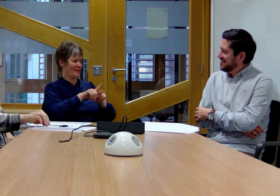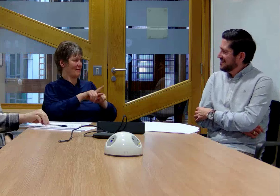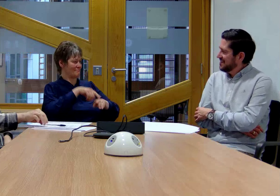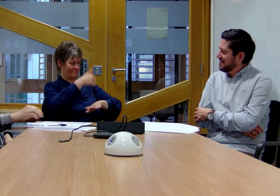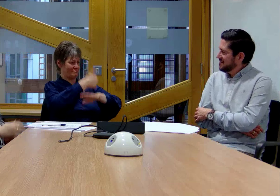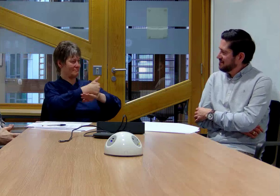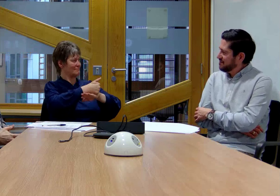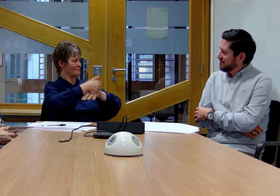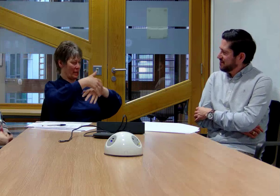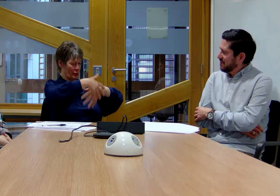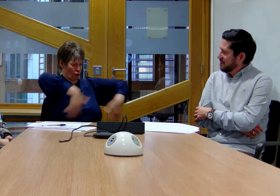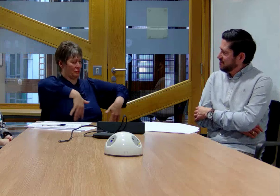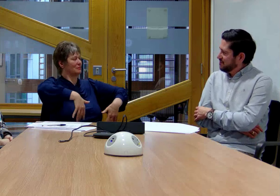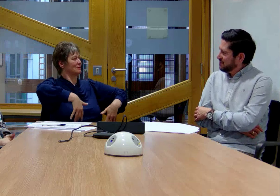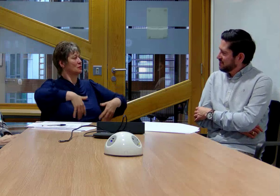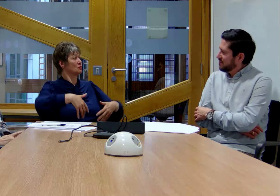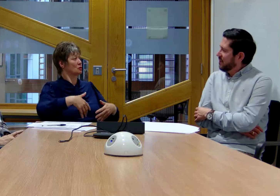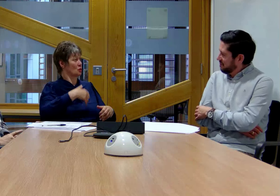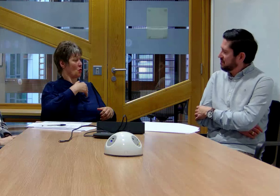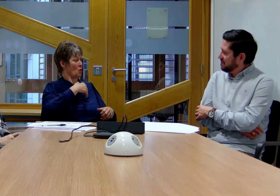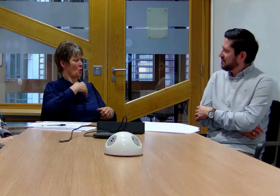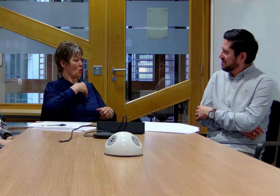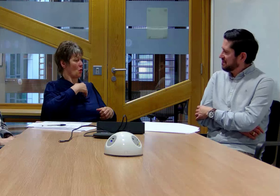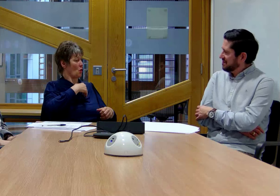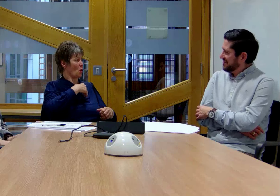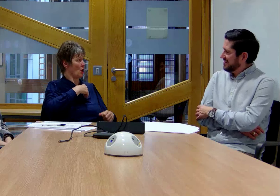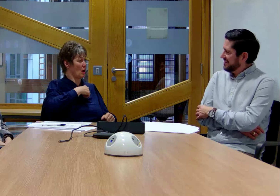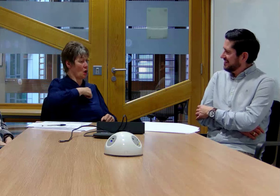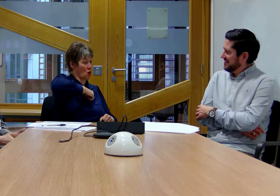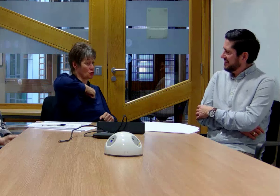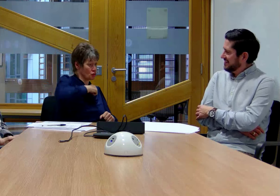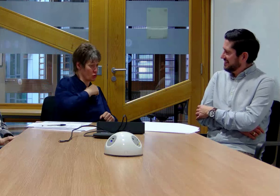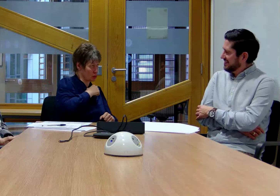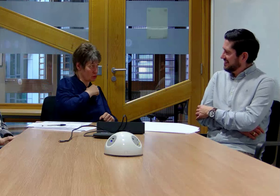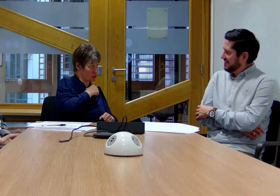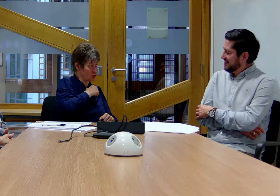Alasdair: OK, well, they all, they all come from the same roots as it were. So Gaelic